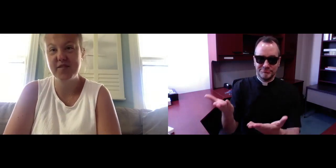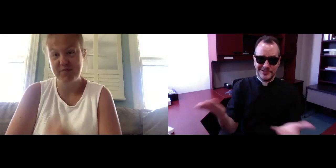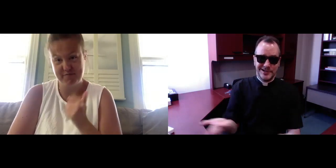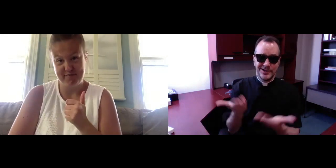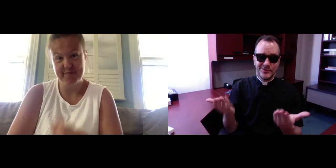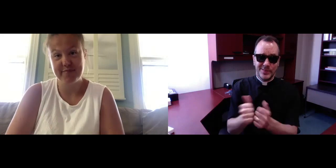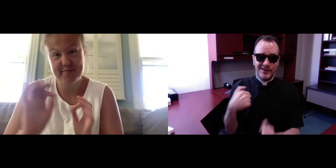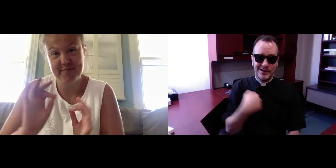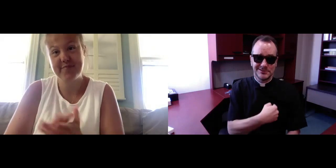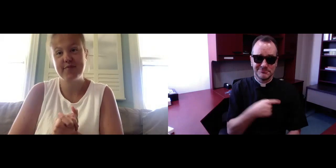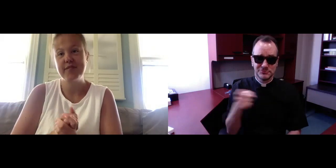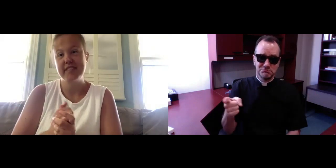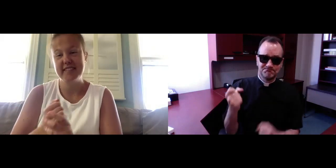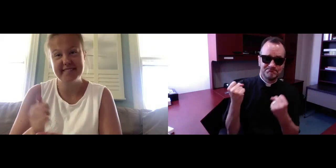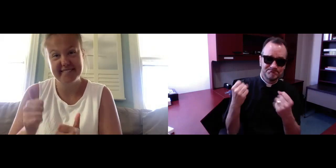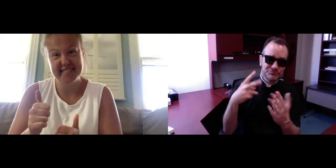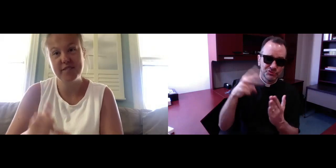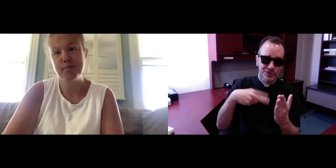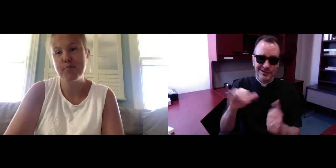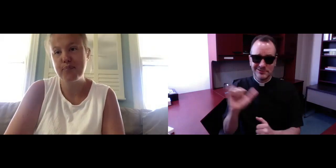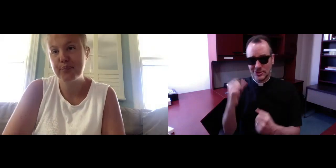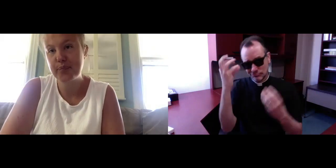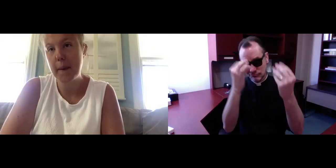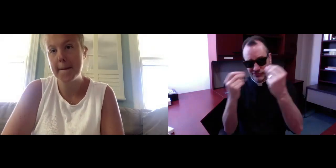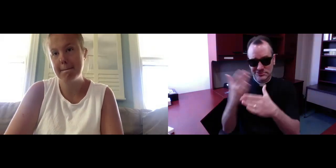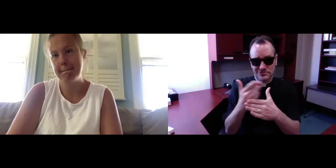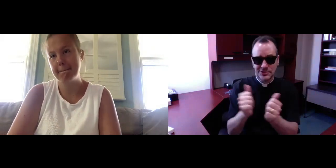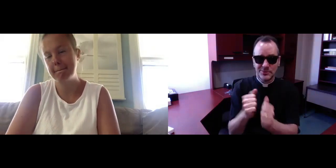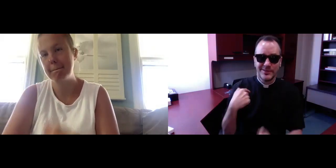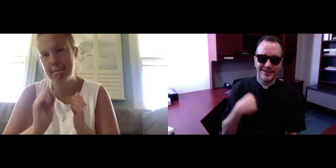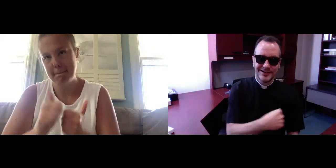Boston Deaf Catholic community. Her name is Rachael Weber. She will be signing